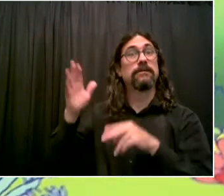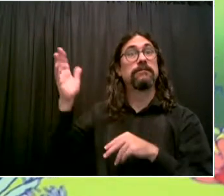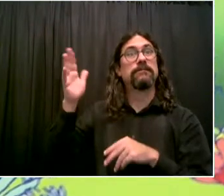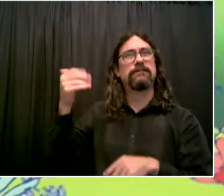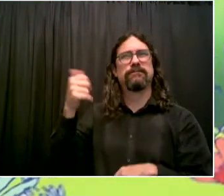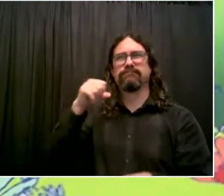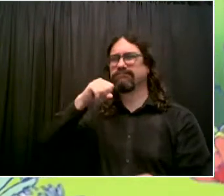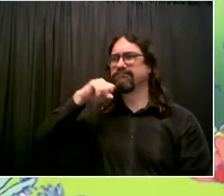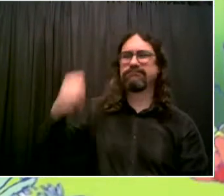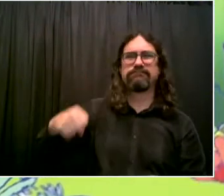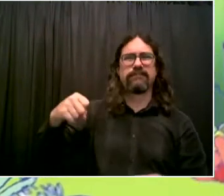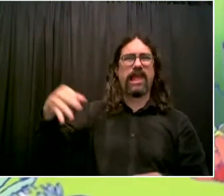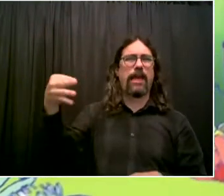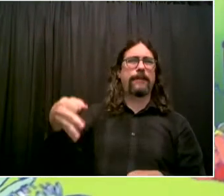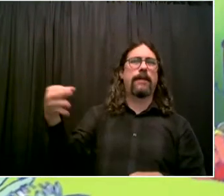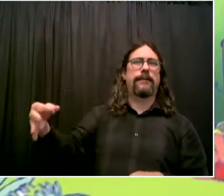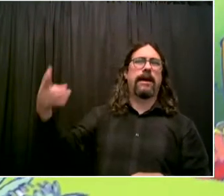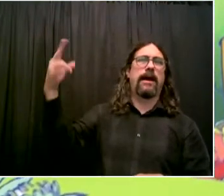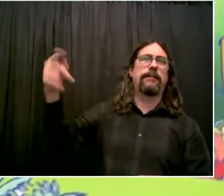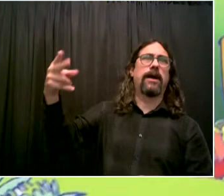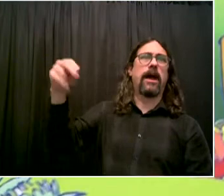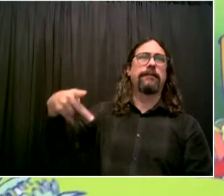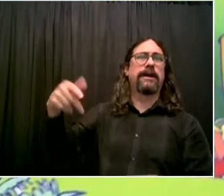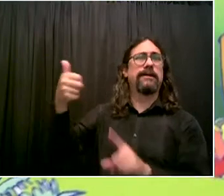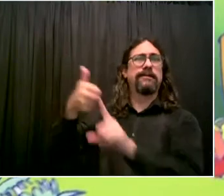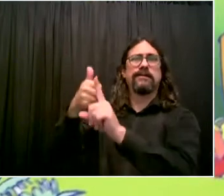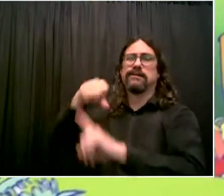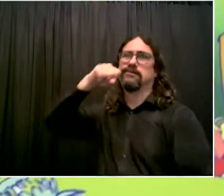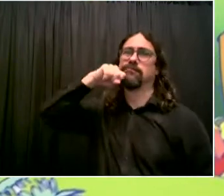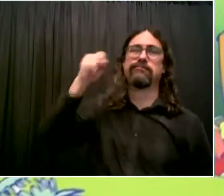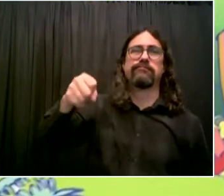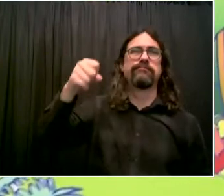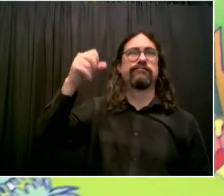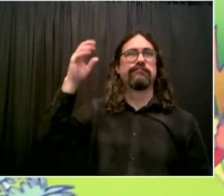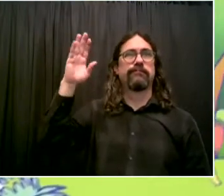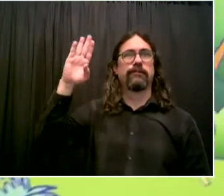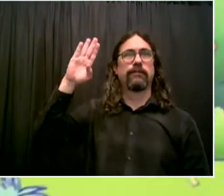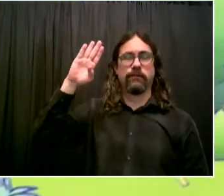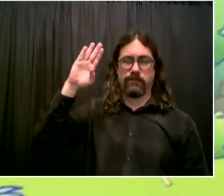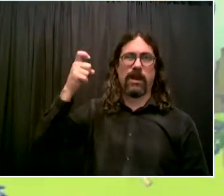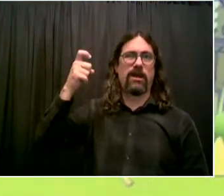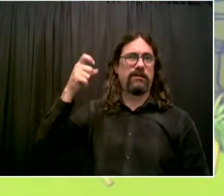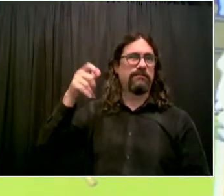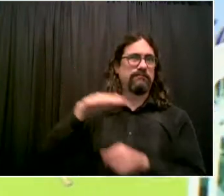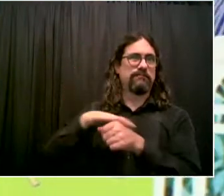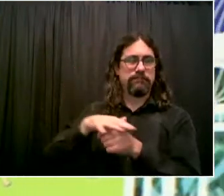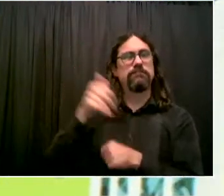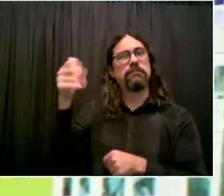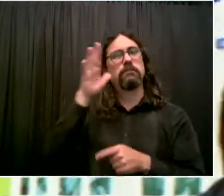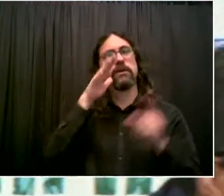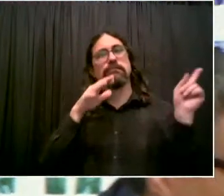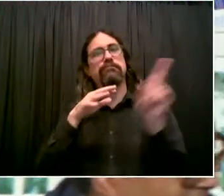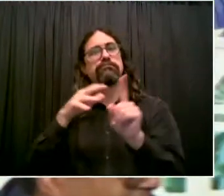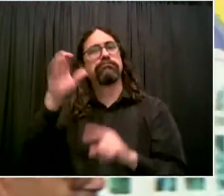BOROUGH, HE LOVES HIP-HOP, IT SEEMS ONLY RIGHT YOU SHOULD BE THE ONE TO UNVEIL THE